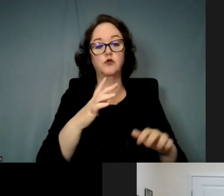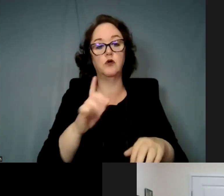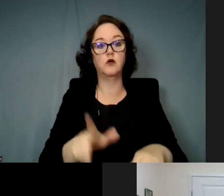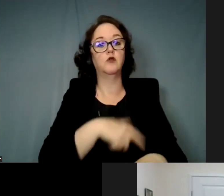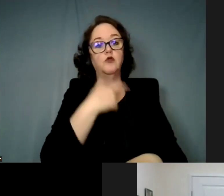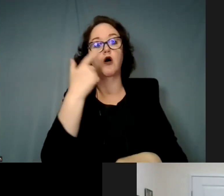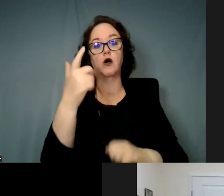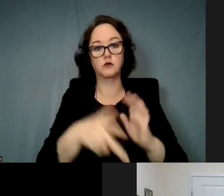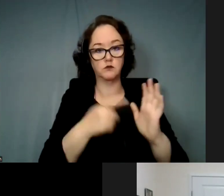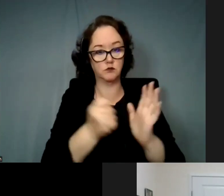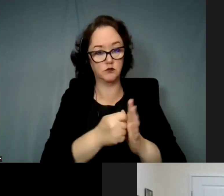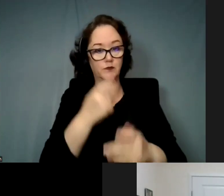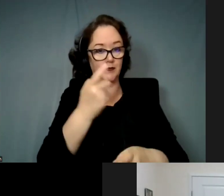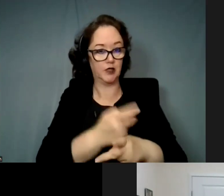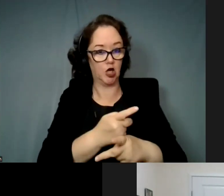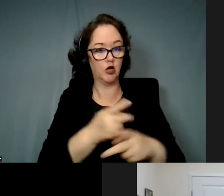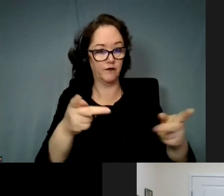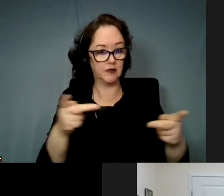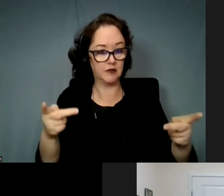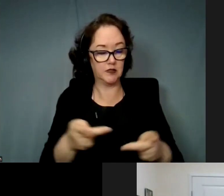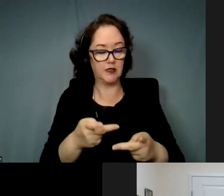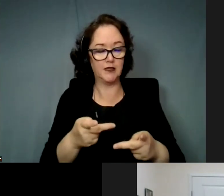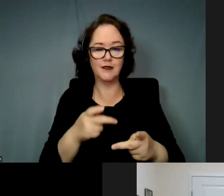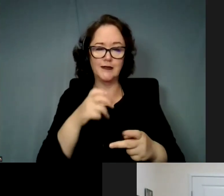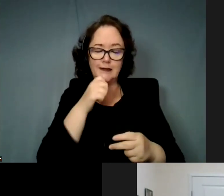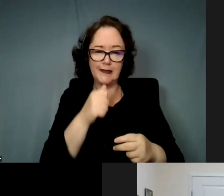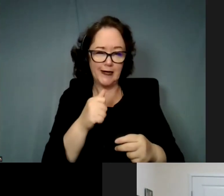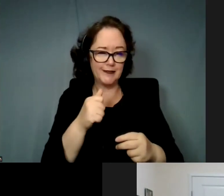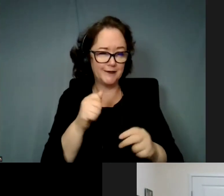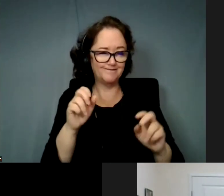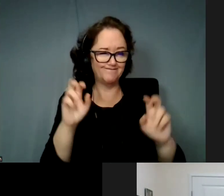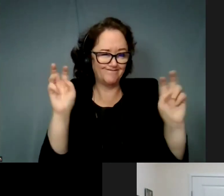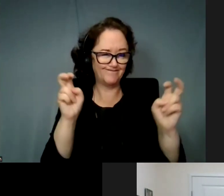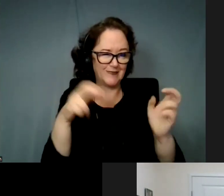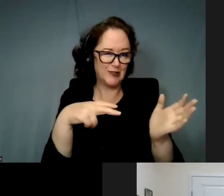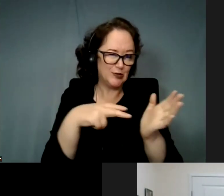not use the word "nursing home" in any of the promotional